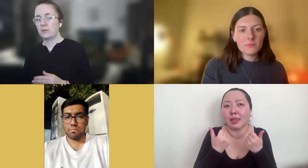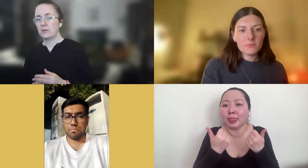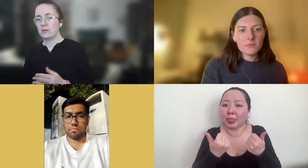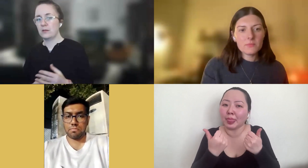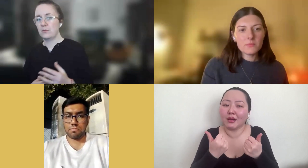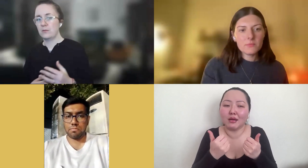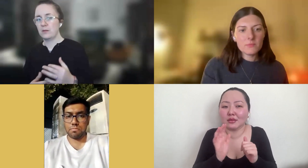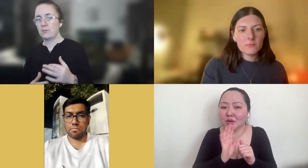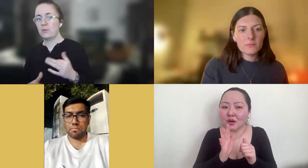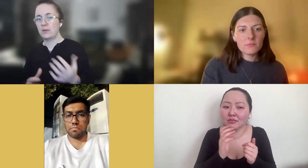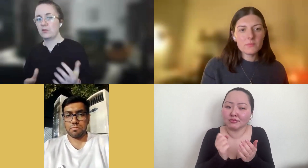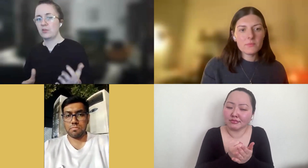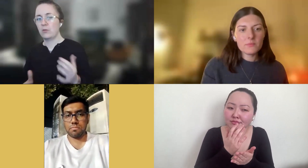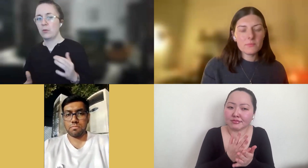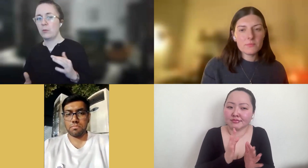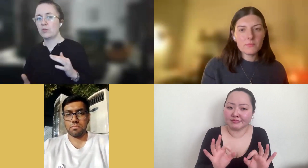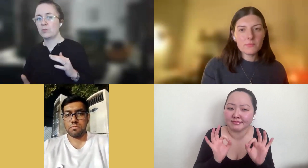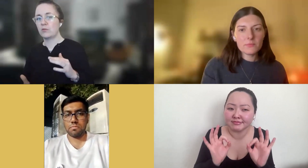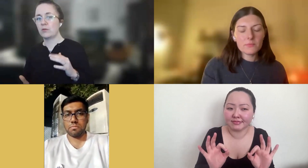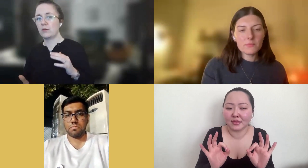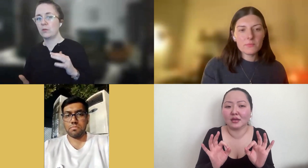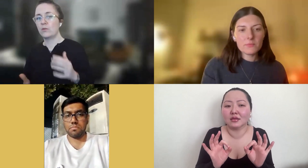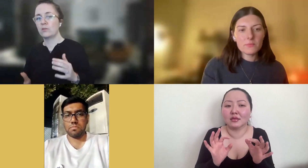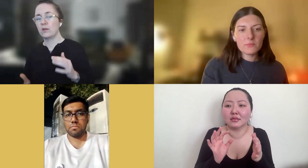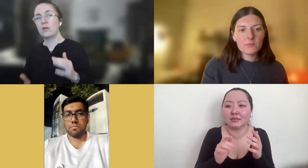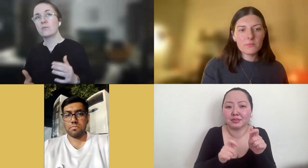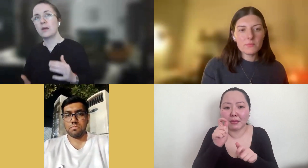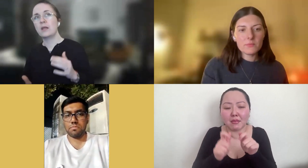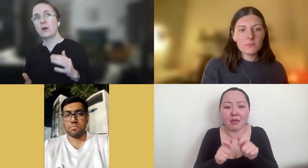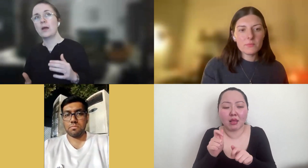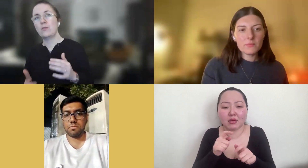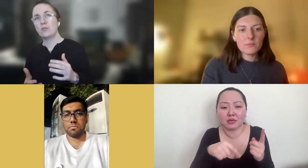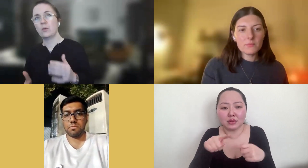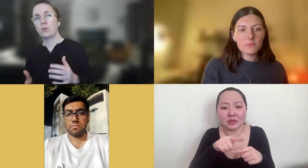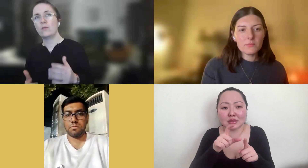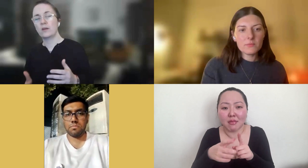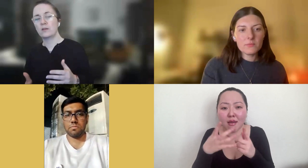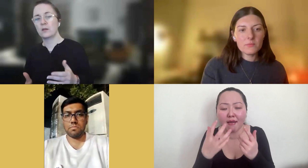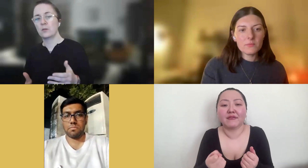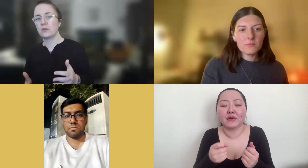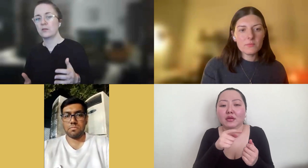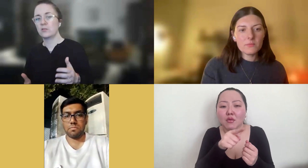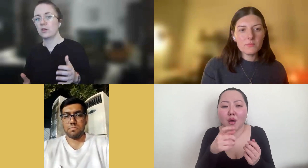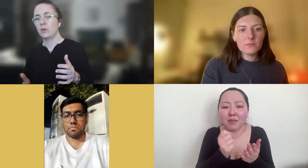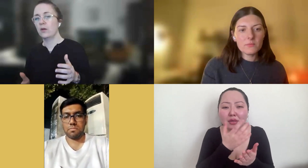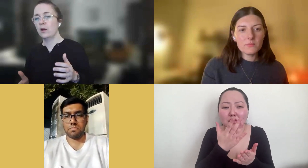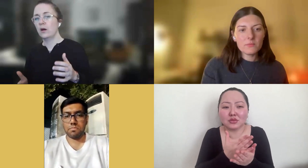audiences within the show. We wanted to make sure as many if not all the tactile objects in the show